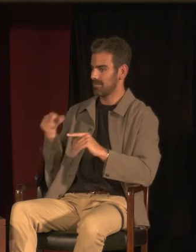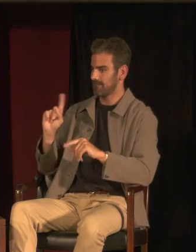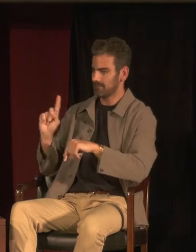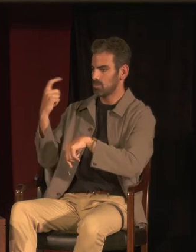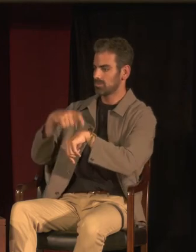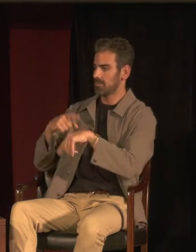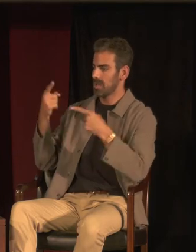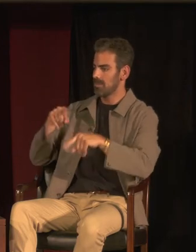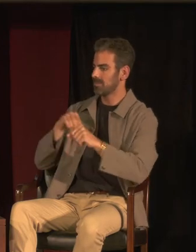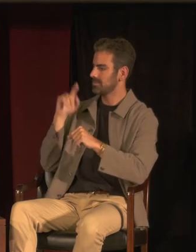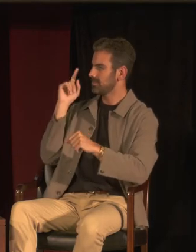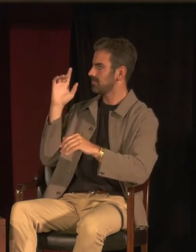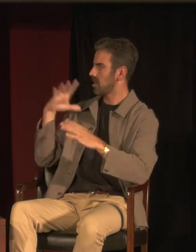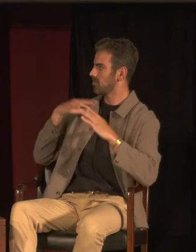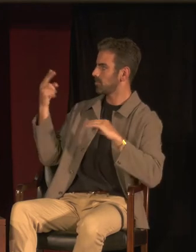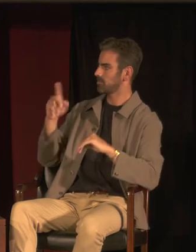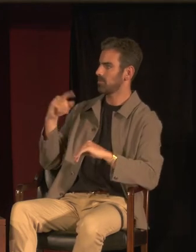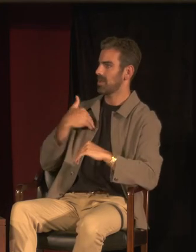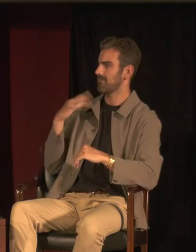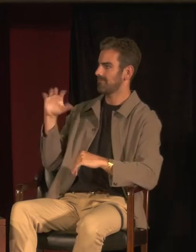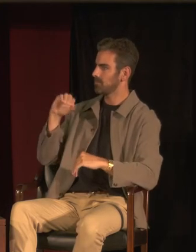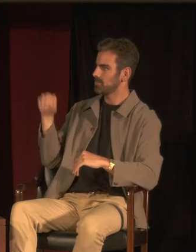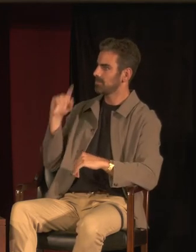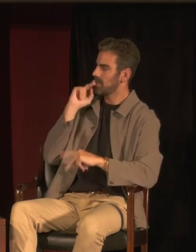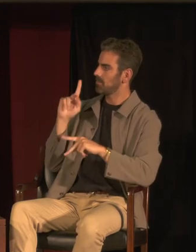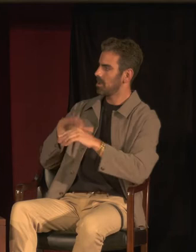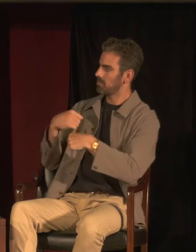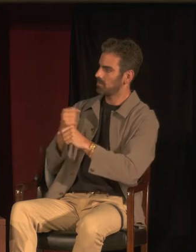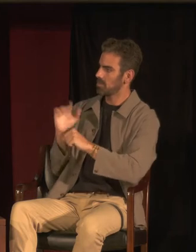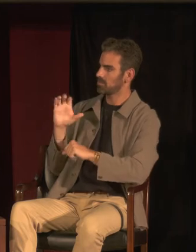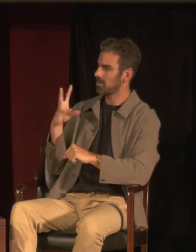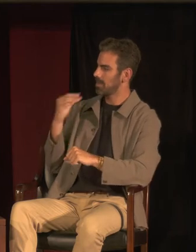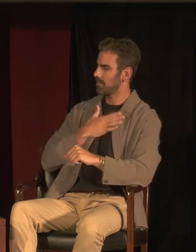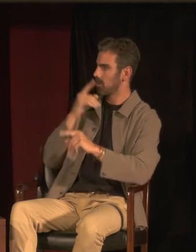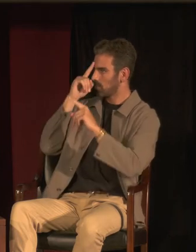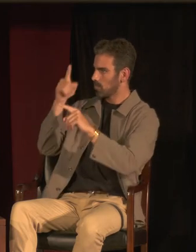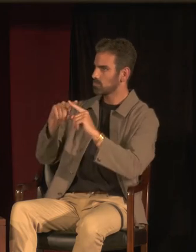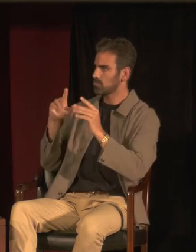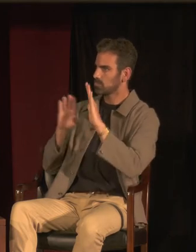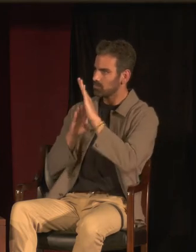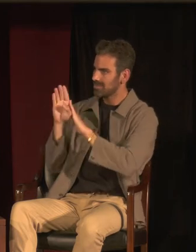talking about the things that we love about the community and also our everyday experiences. Right. That was the first time that had ever been done in Hollywood history.